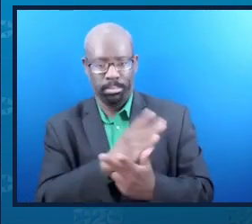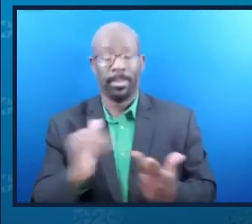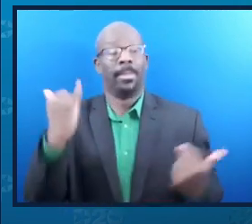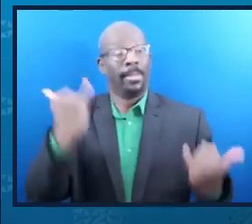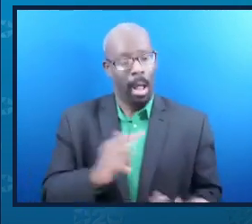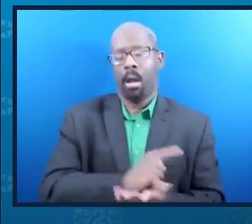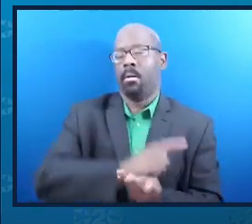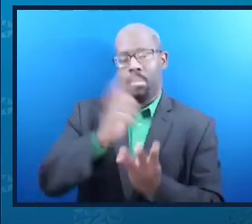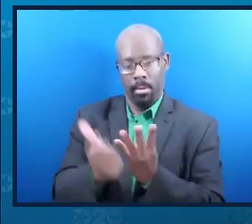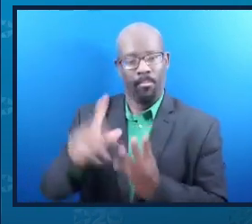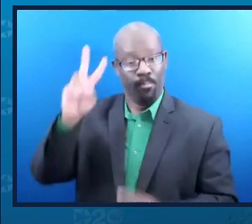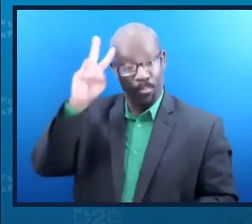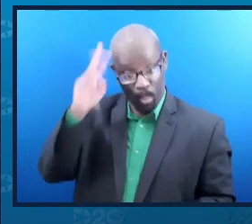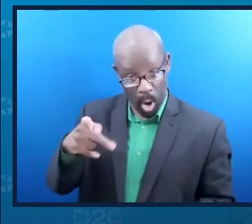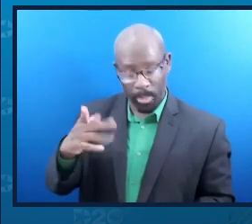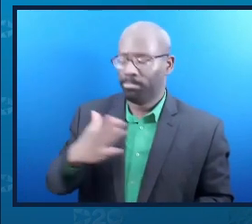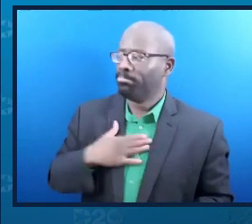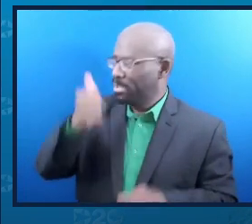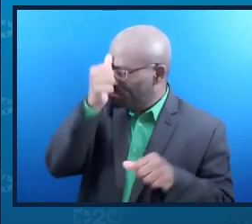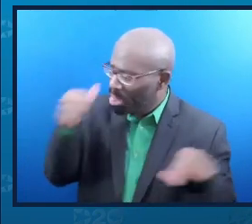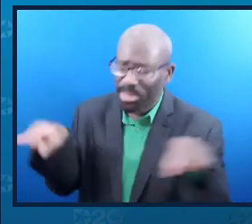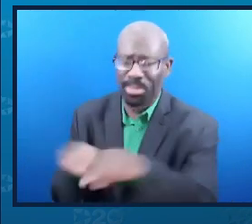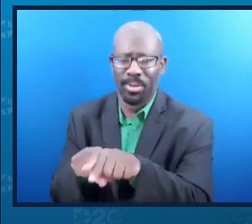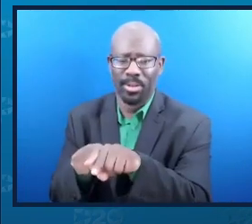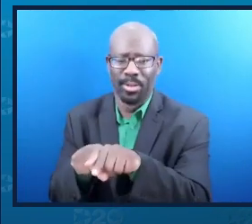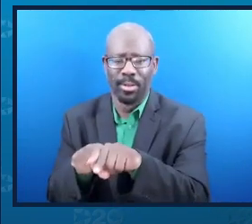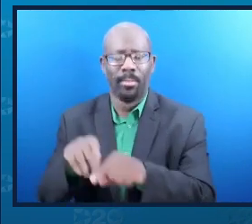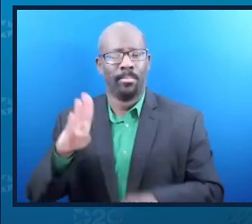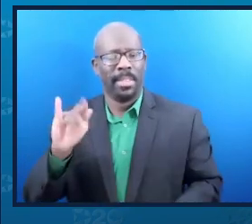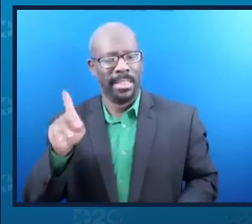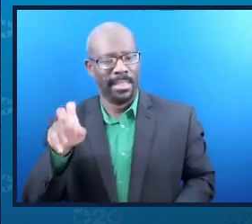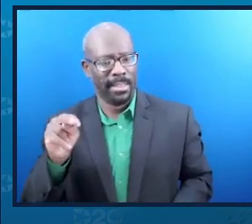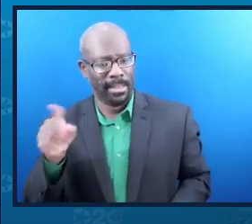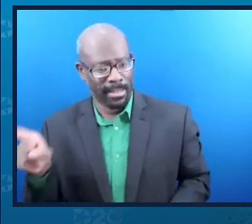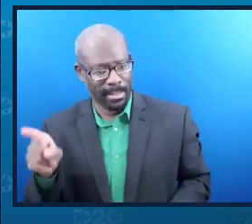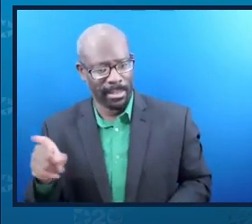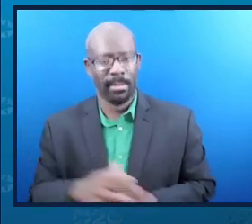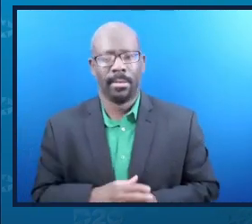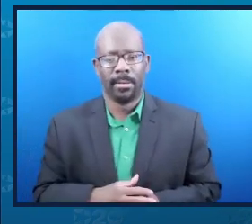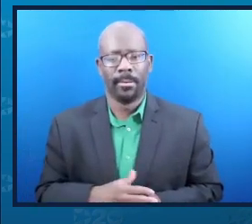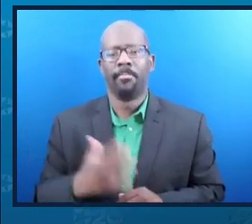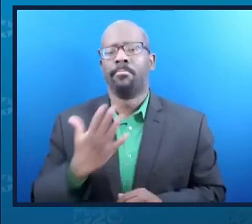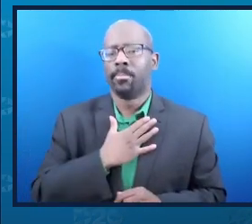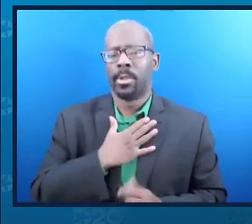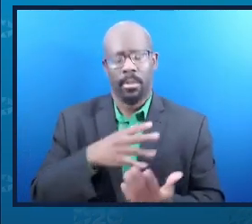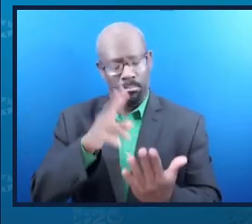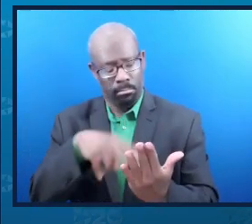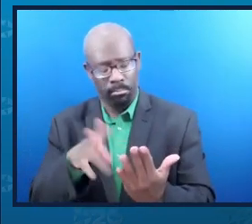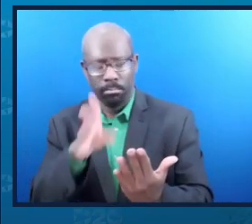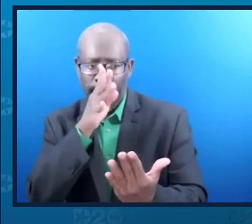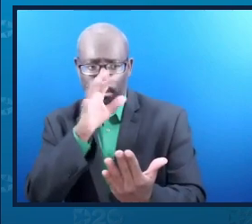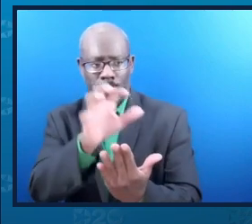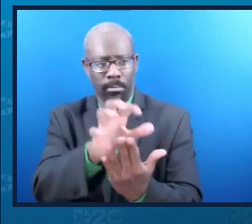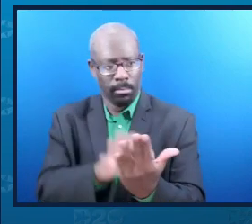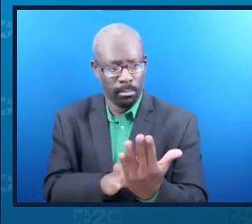JR. WILL PLEASE READ THE CITATION. VICEVICE PRESIDENT JOSEPH R.